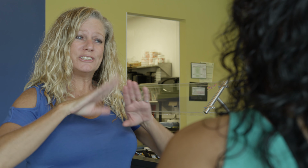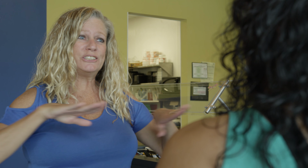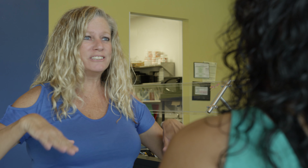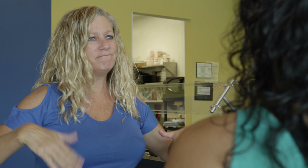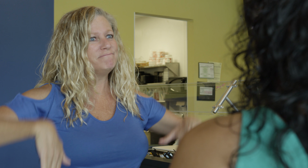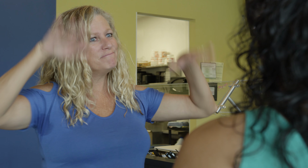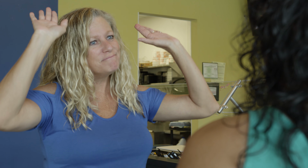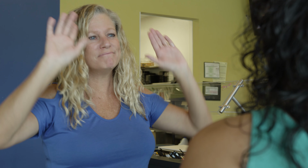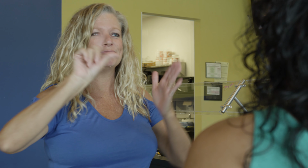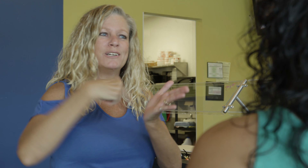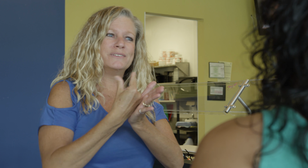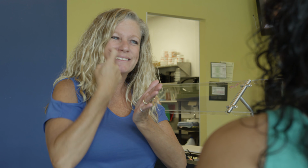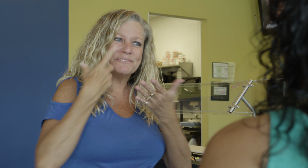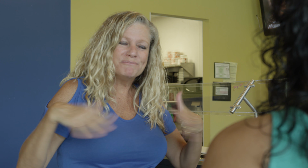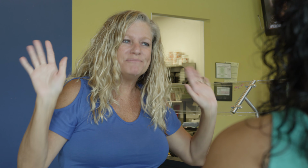My children have grown up and graduated.